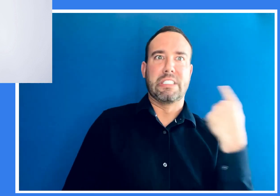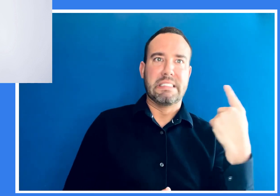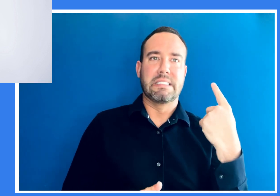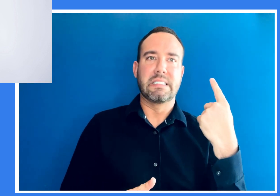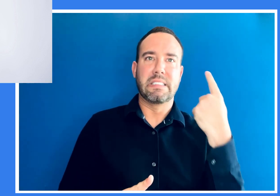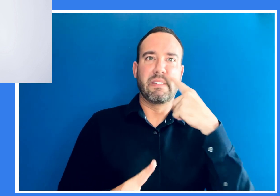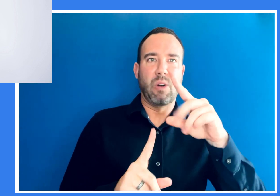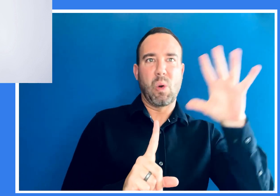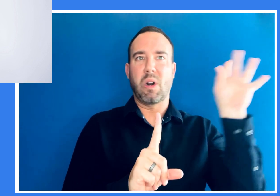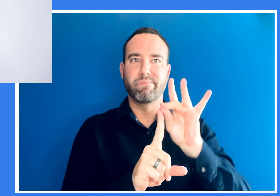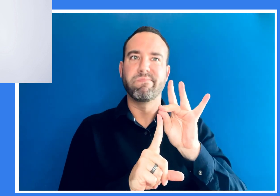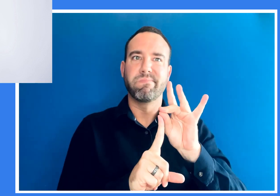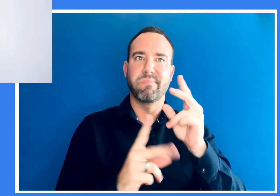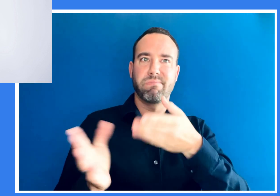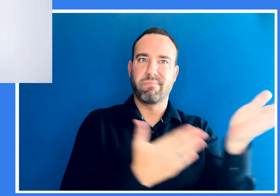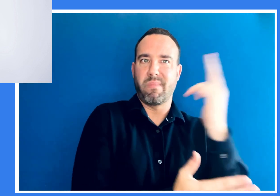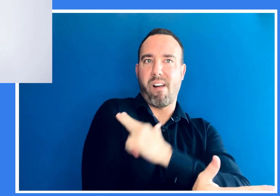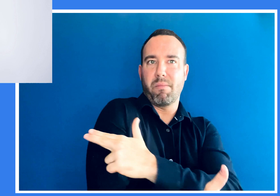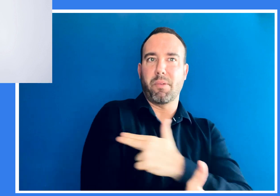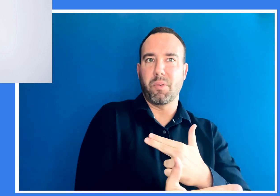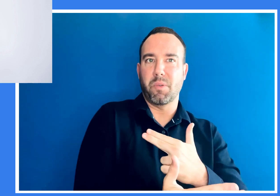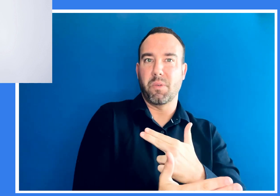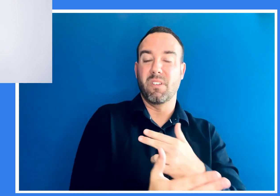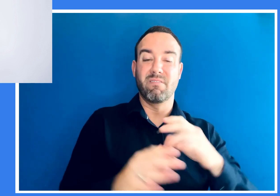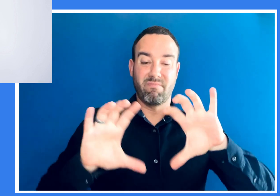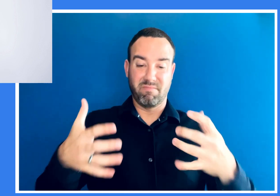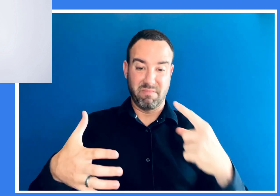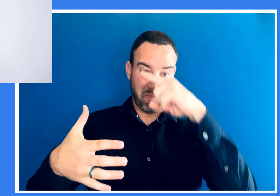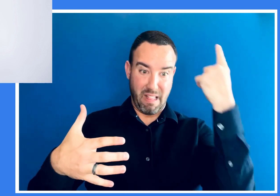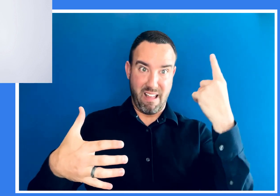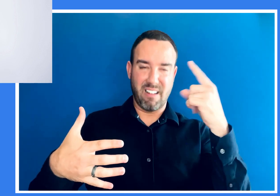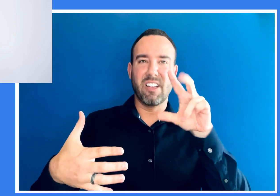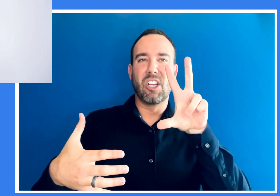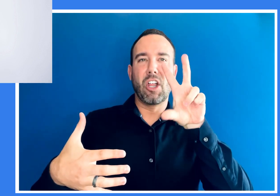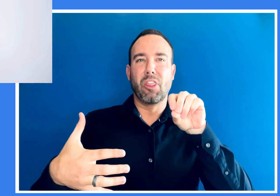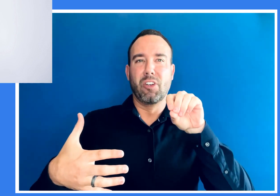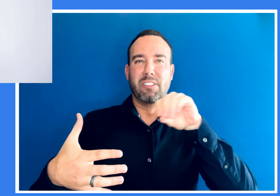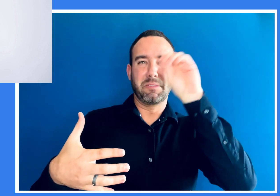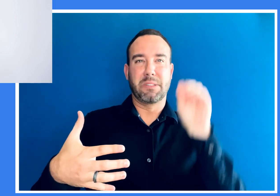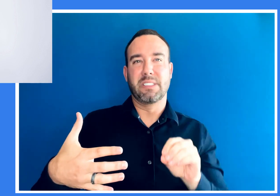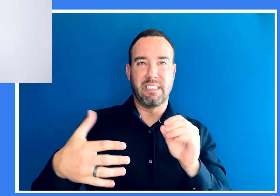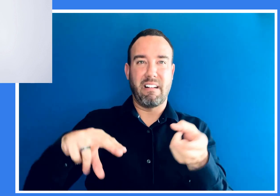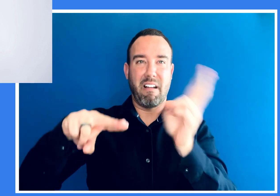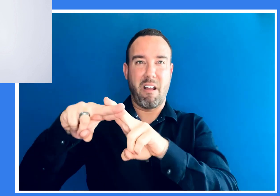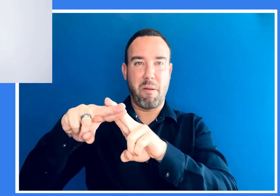Rates of hospitalization for flu are nearly 80 percent higher for Black adults,